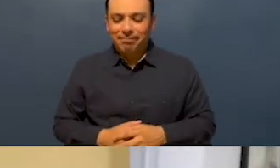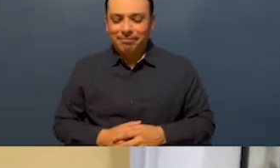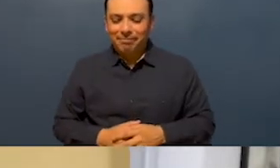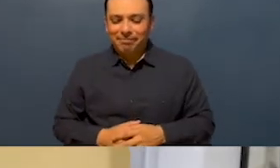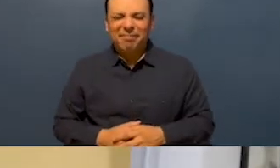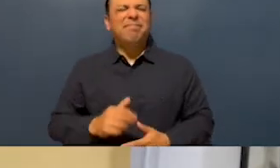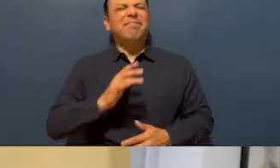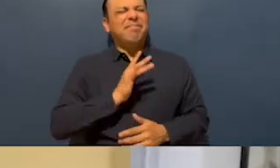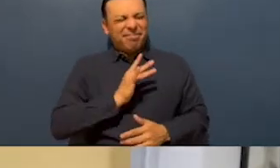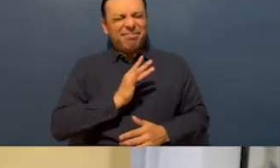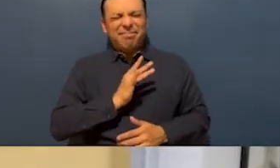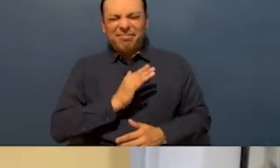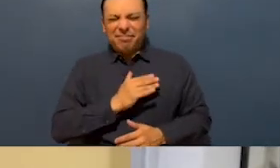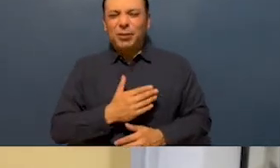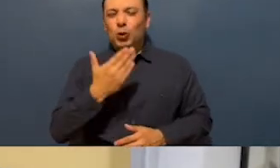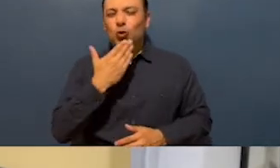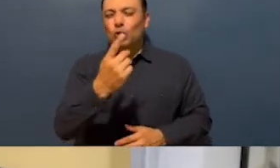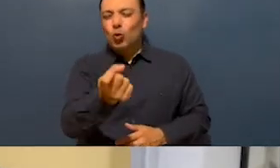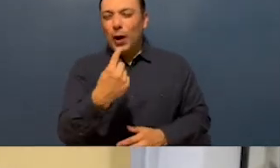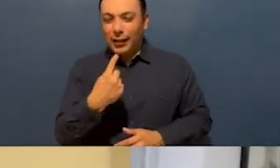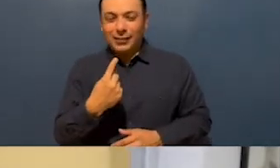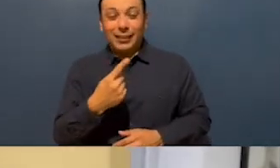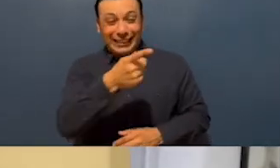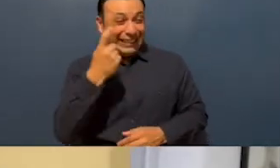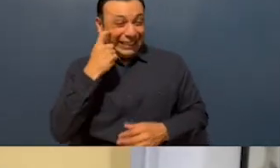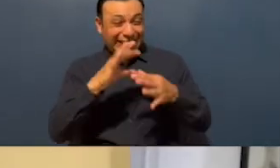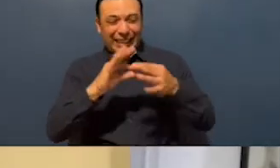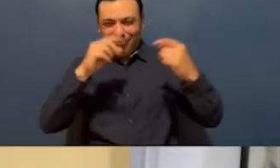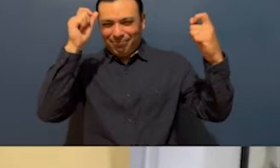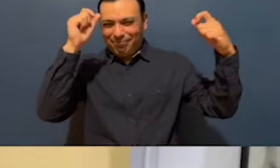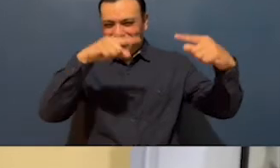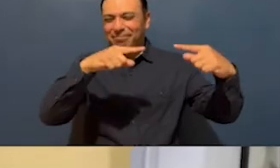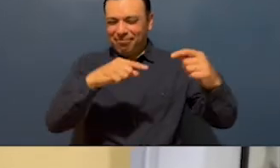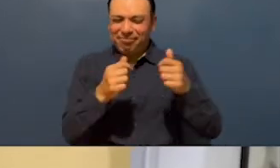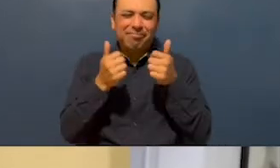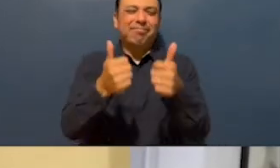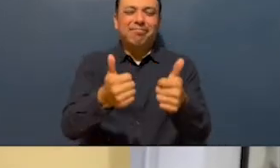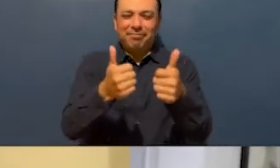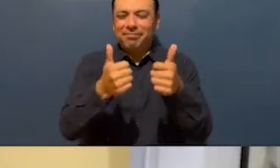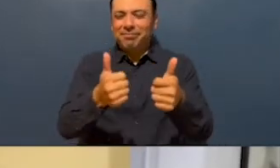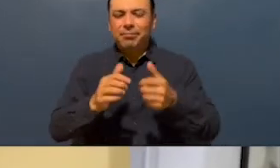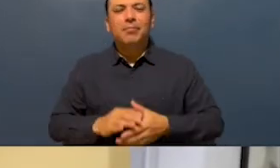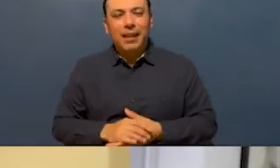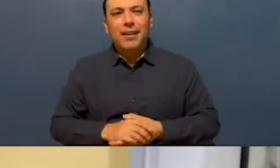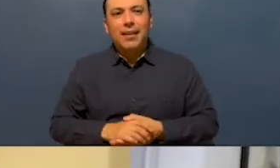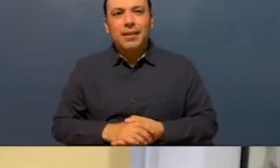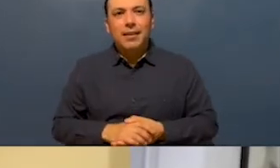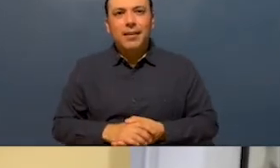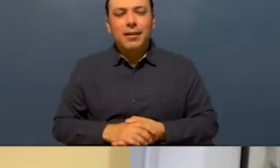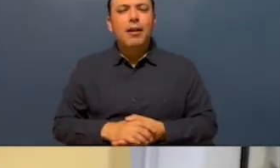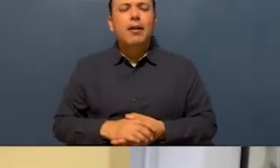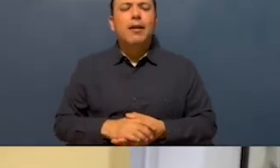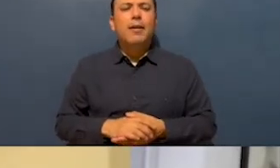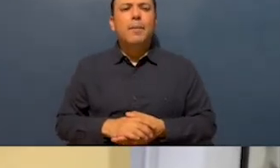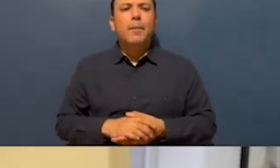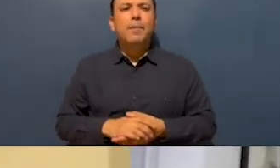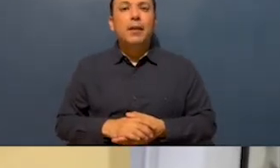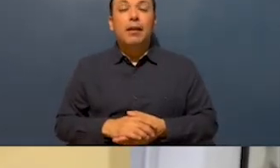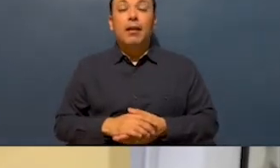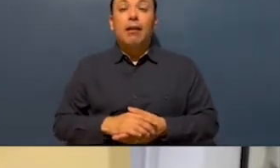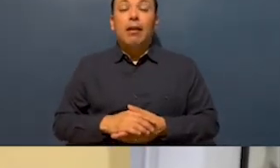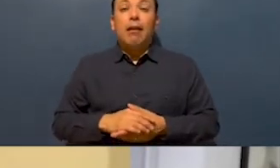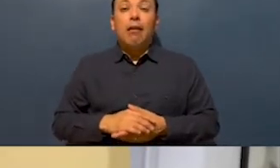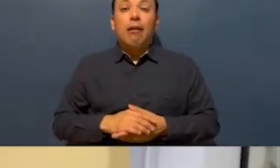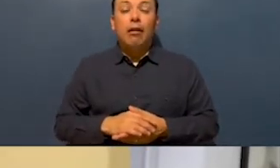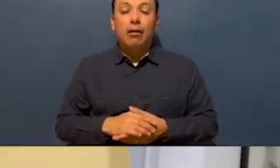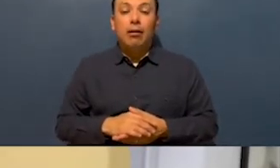Yes, I love this question and I feel like it kind of connects to what you were talking about earlier -- this is Antuan speaking --- I wouldn't say I'm